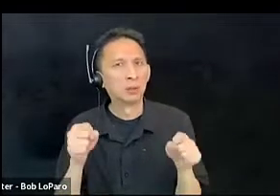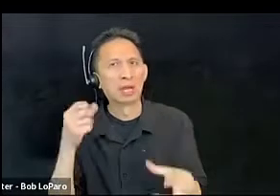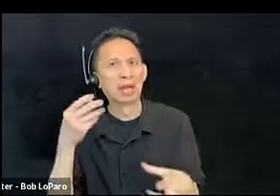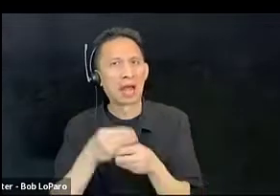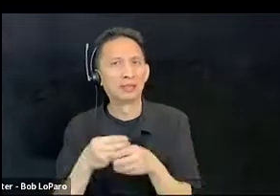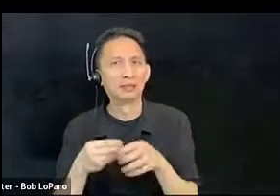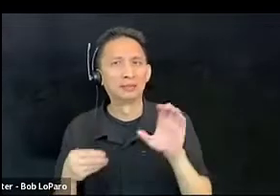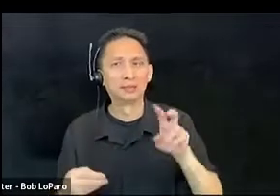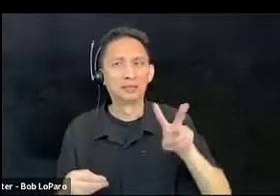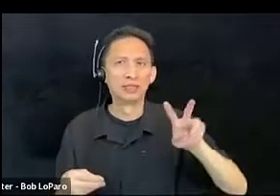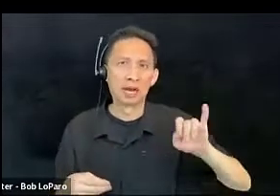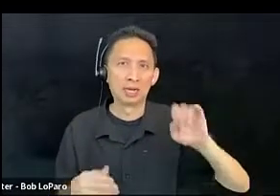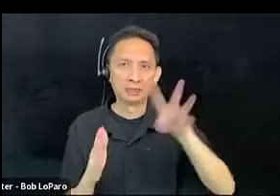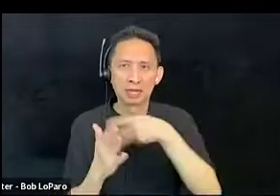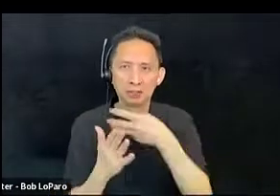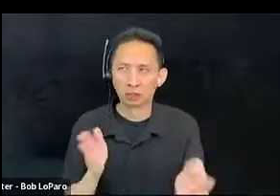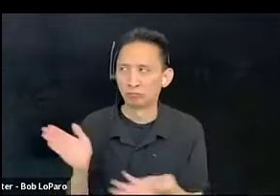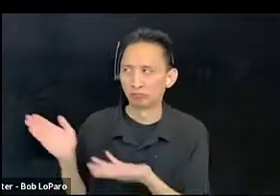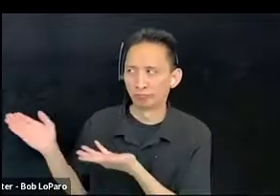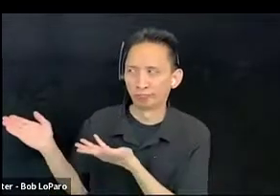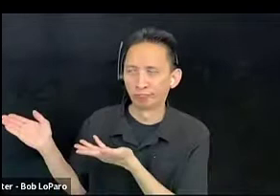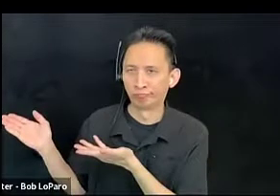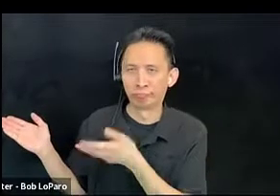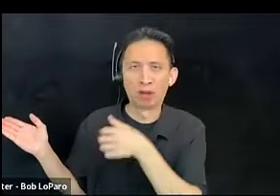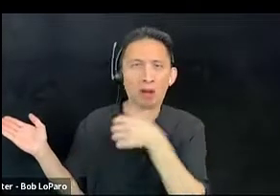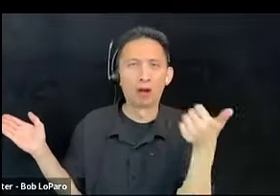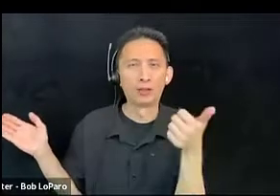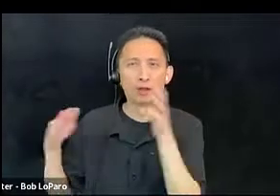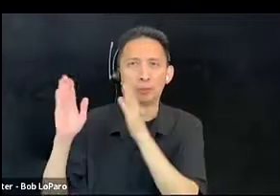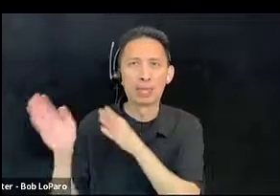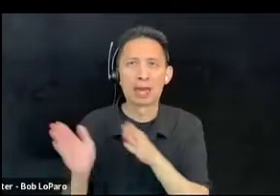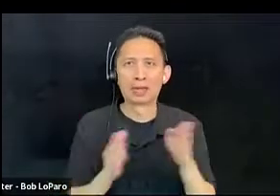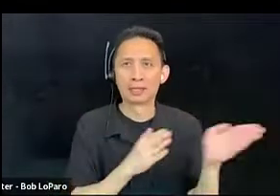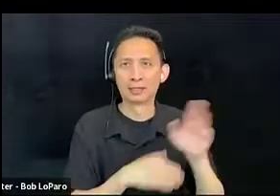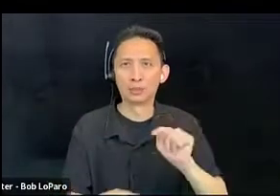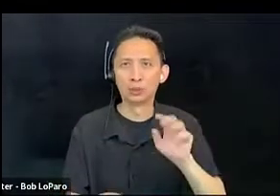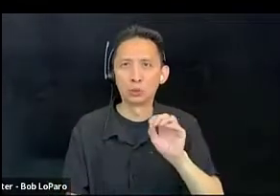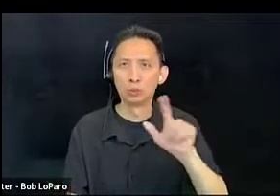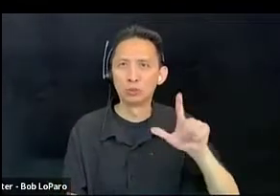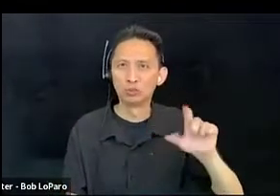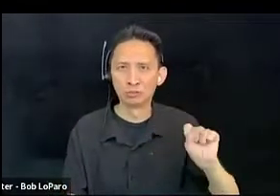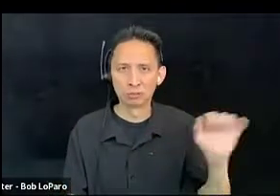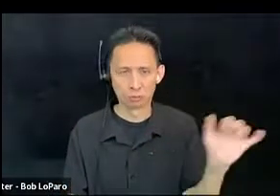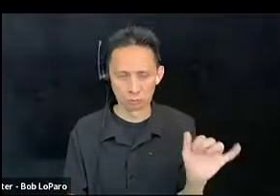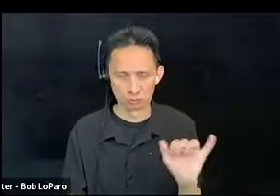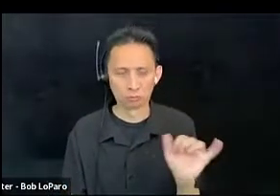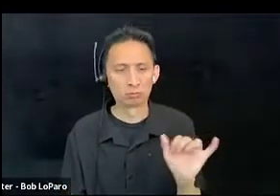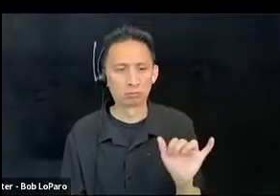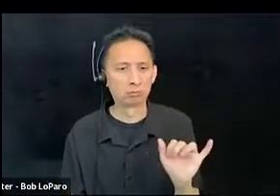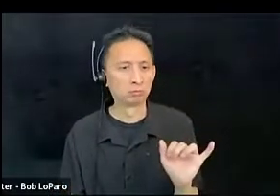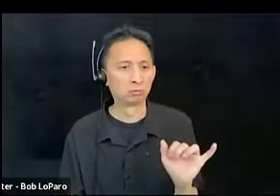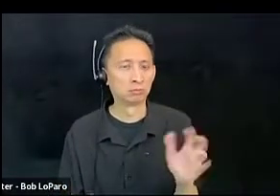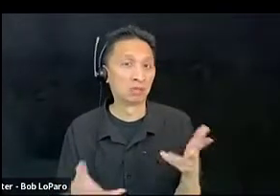which are used in order to literally plot out in every activity all throughout the day.